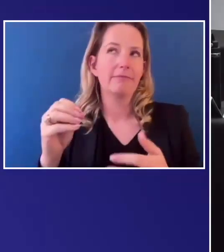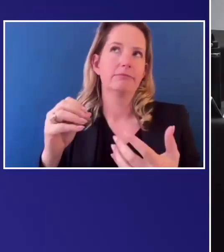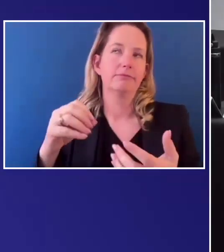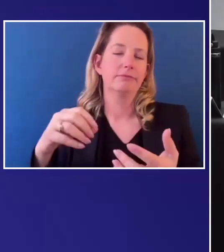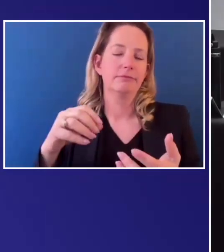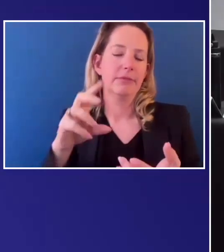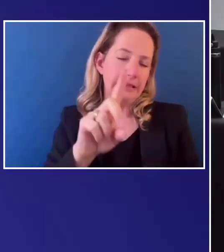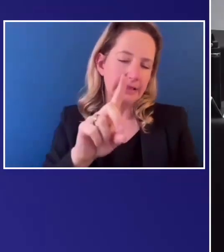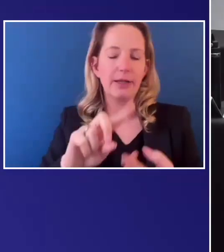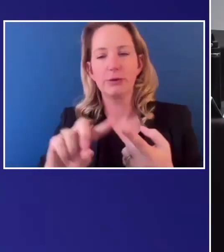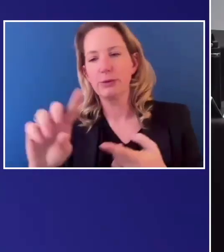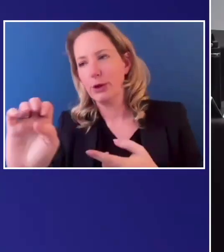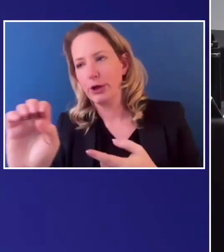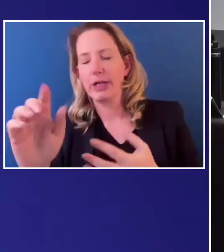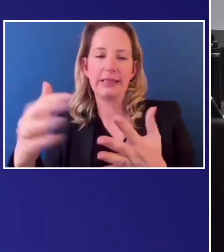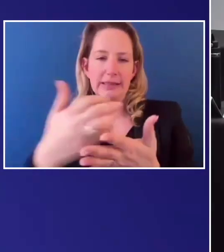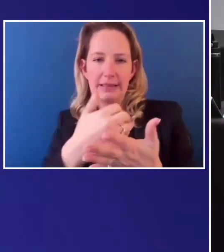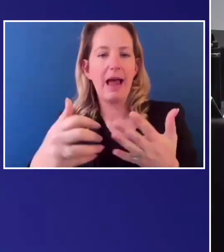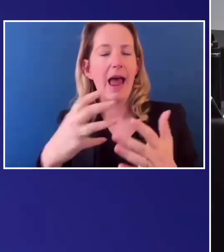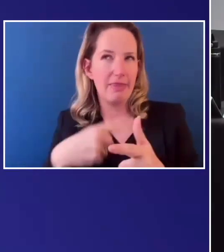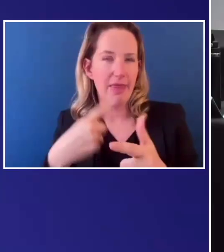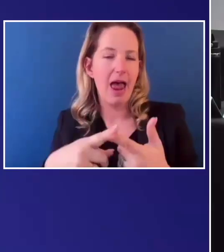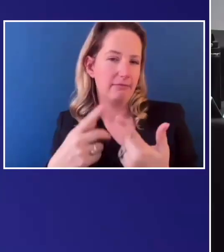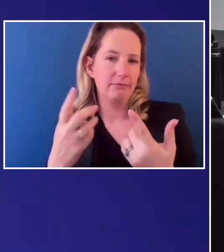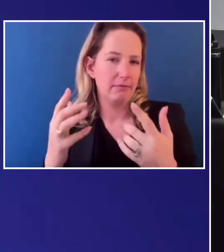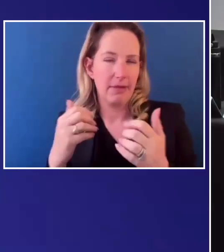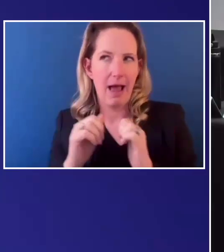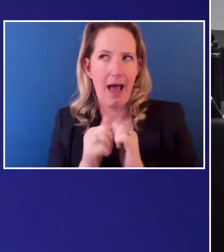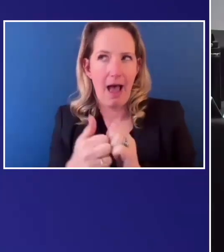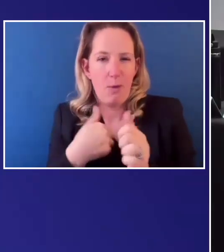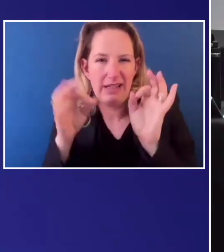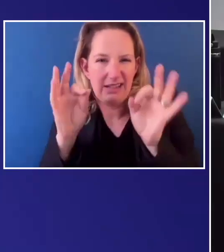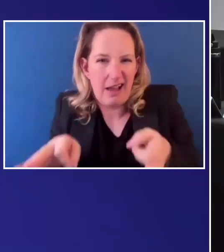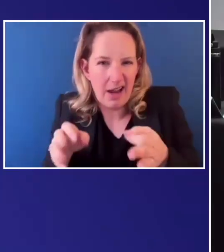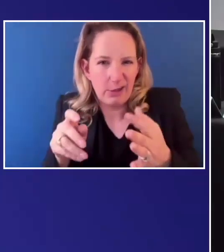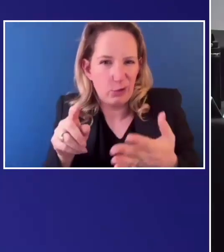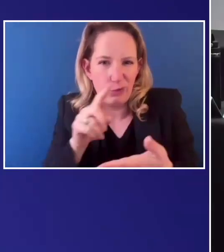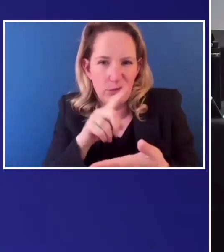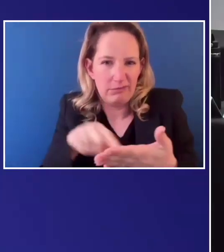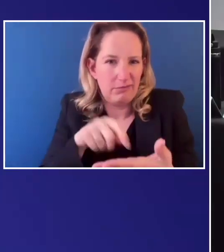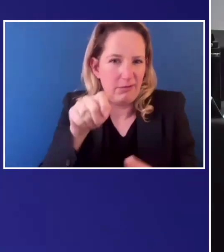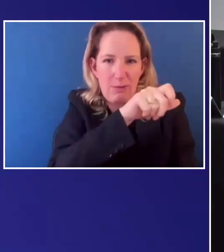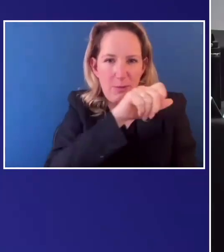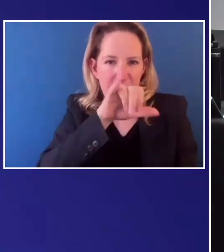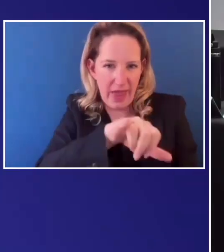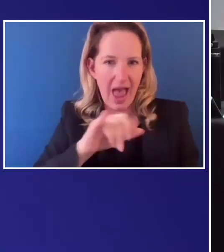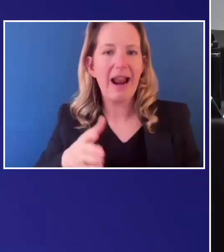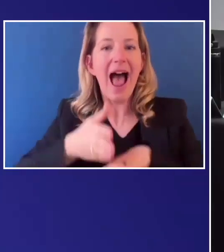Thank you. That is all the comments and questions. So we're going to conclude our discussion around topic one at this